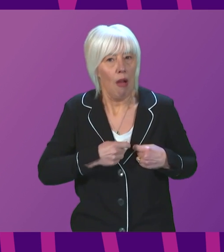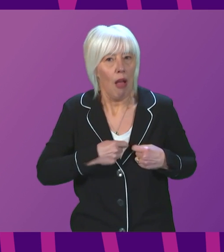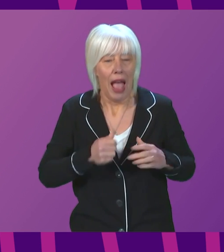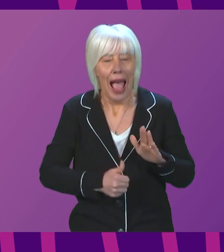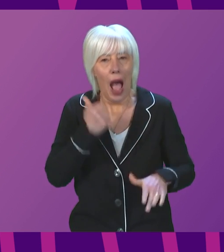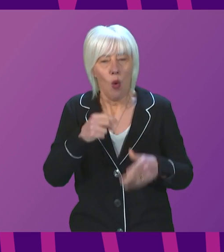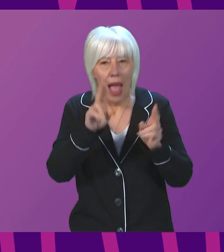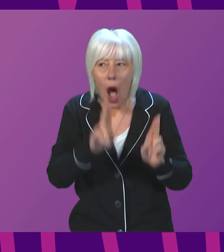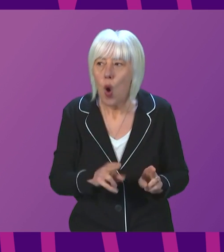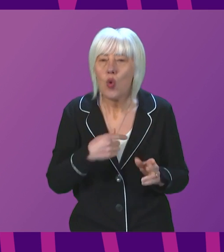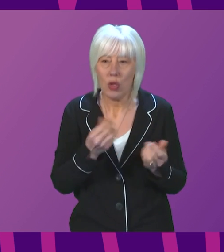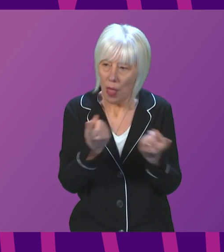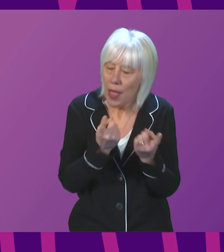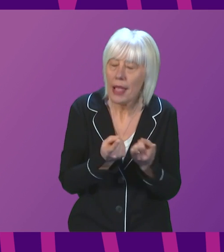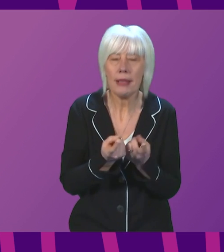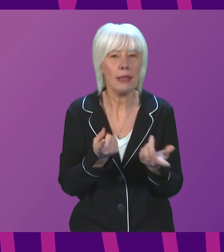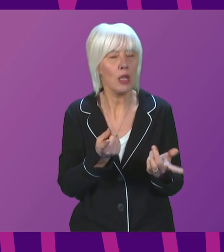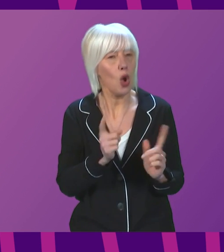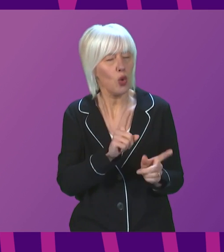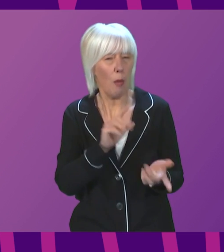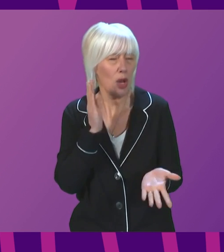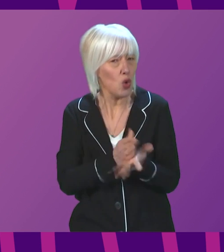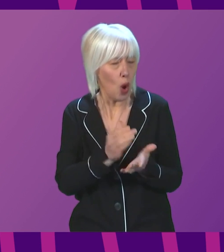Will the Government take action to ensure that similar support is provided to them?